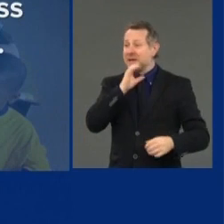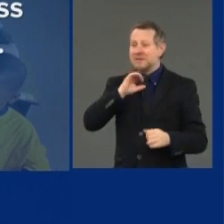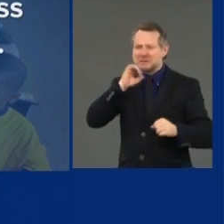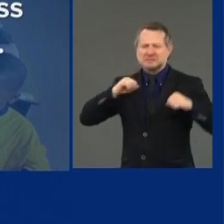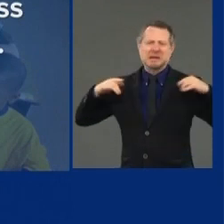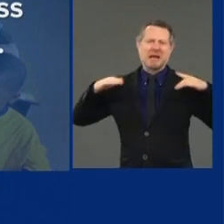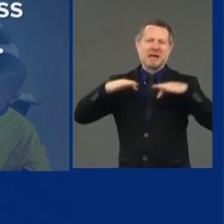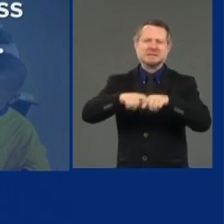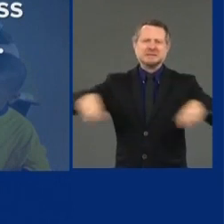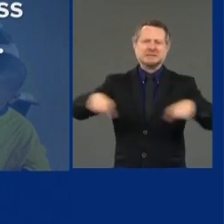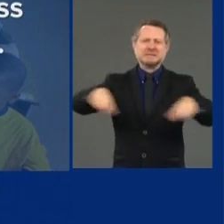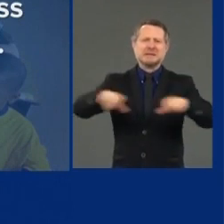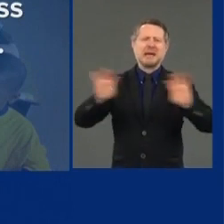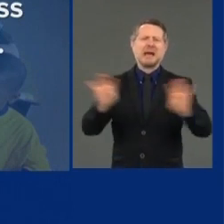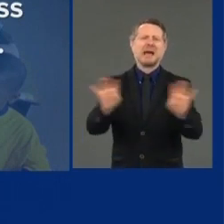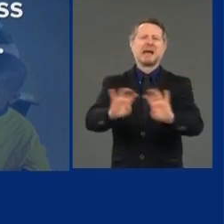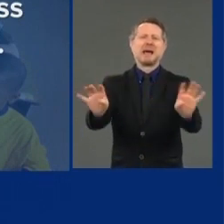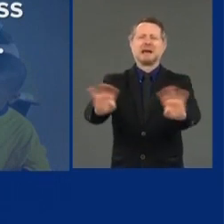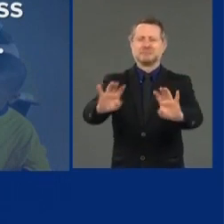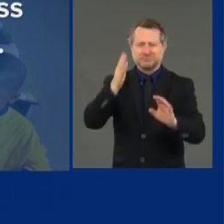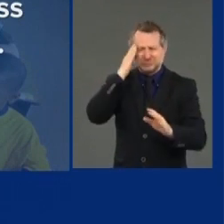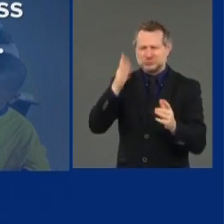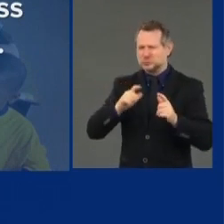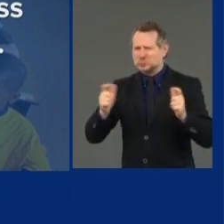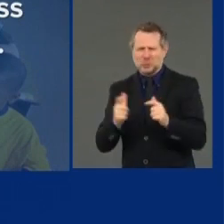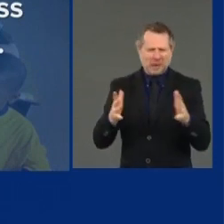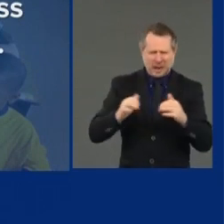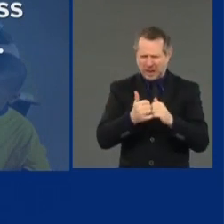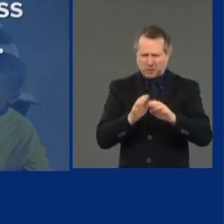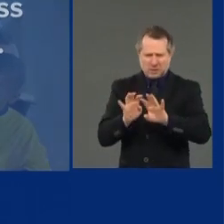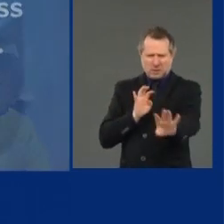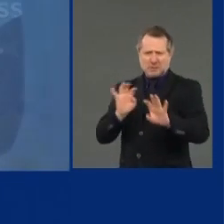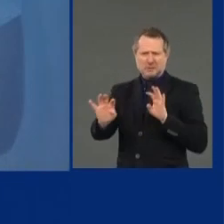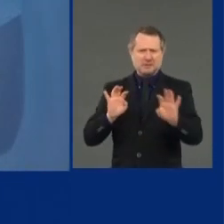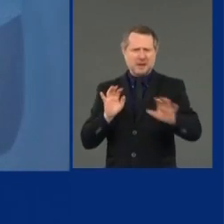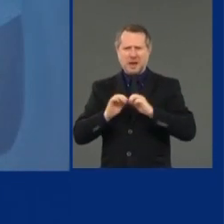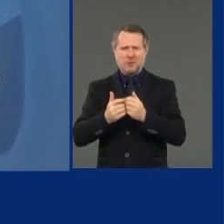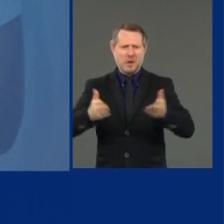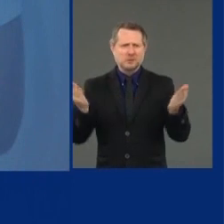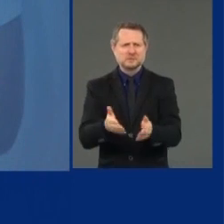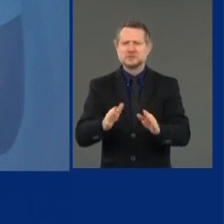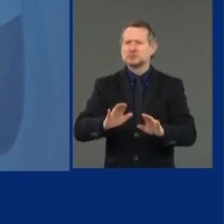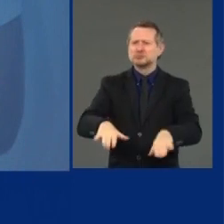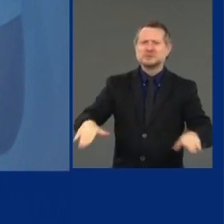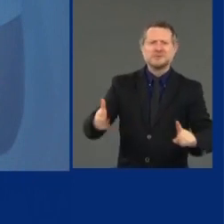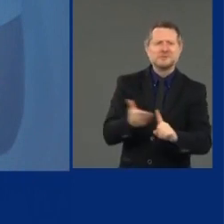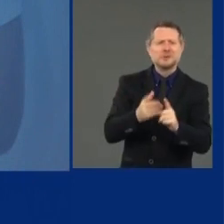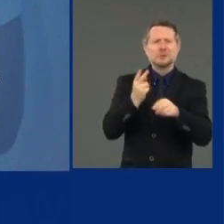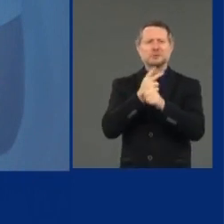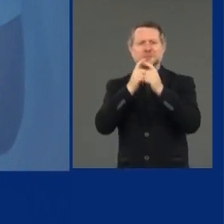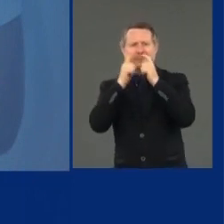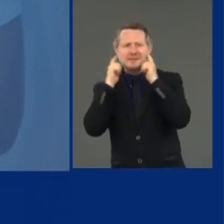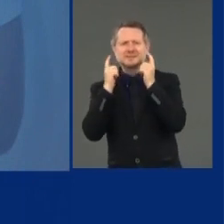HOW DO YOU REDUCE DENSITY IN A CAFETERIA, ON A SCHOOL BUS, ET